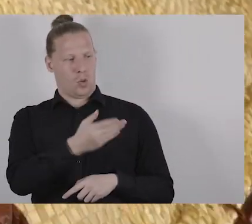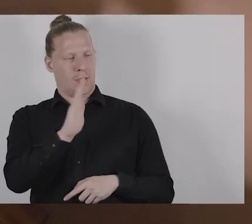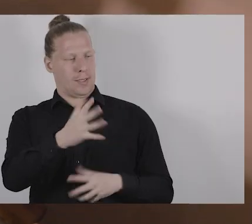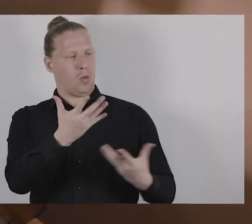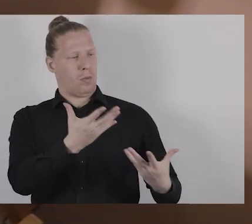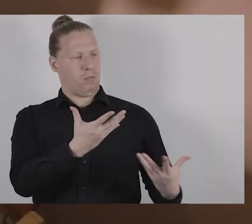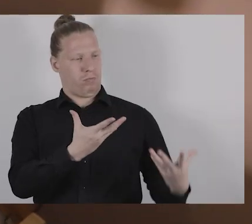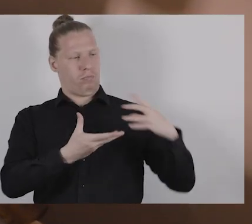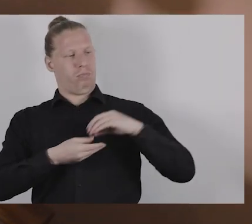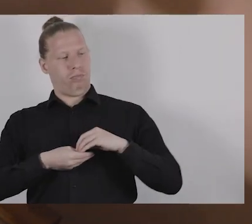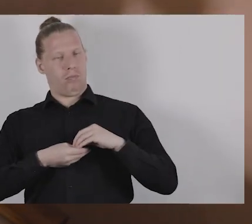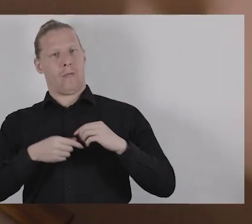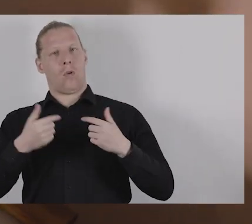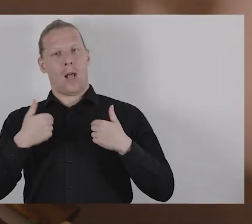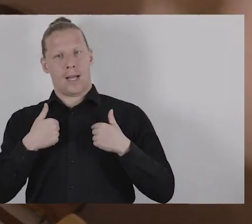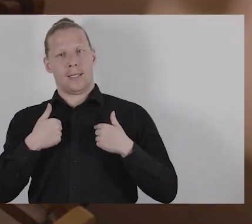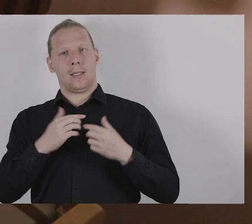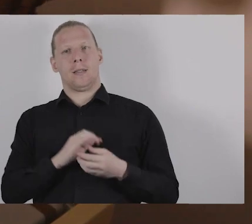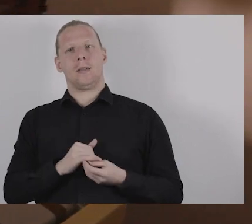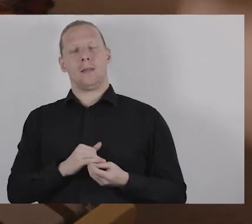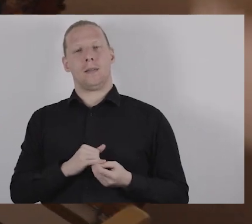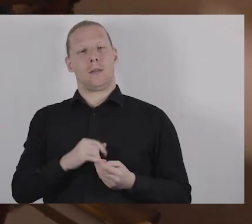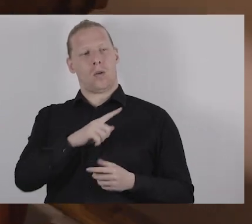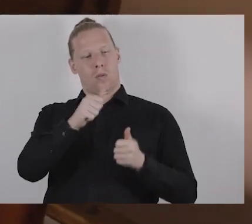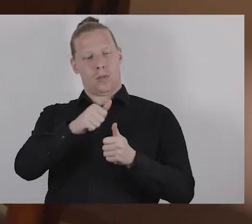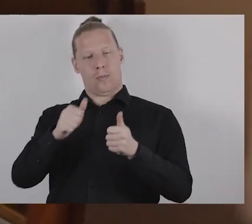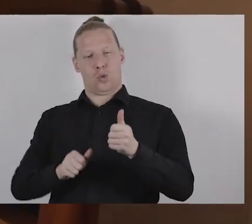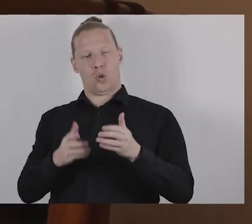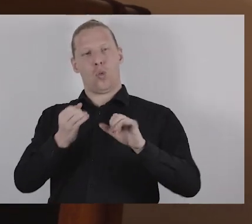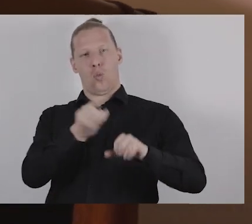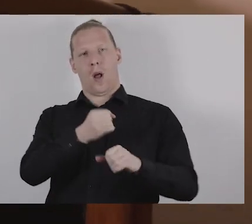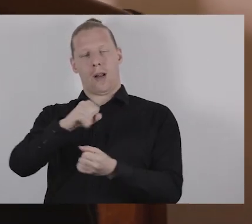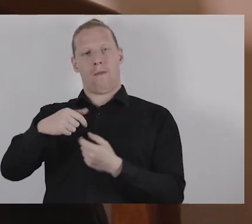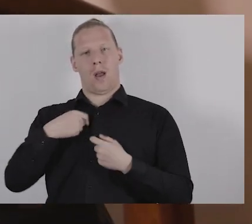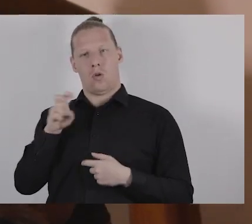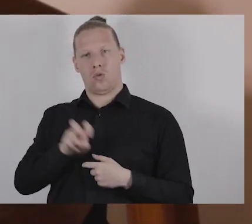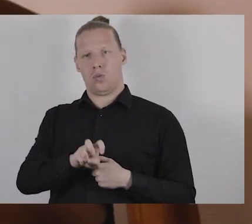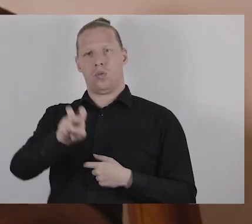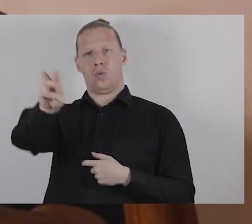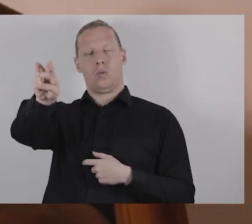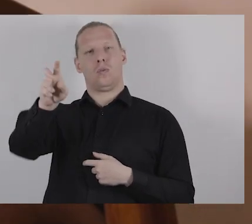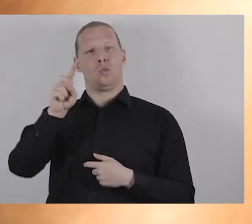'You know, you're still part of who we are. 'You're the waka hourua that's number two in our voyaging,